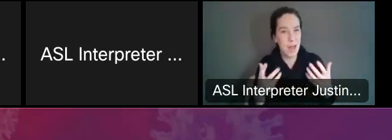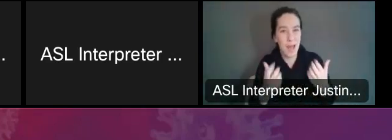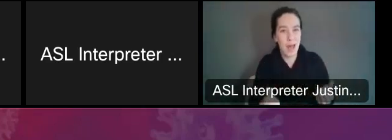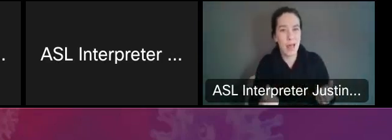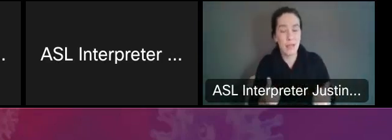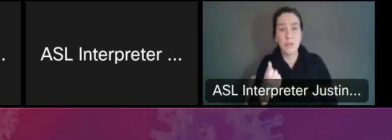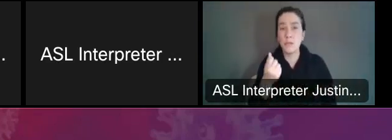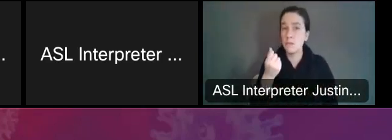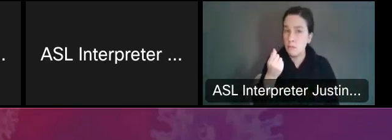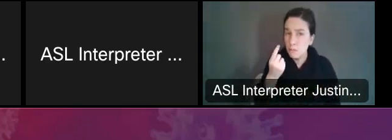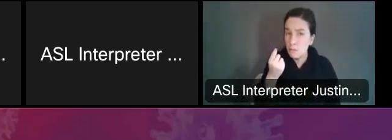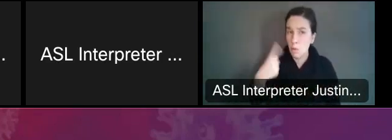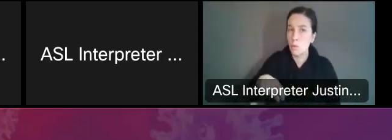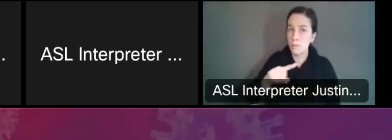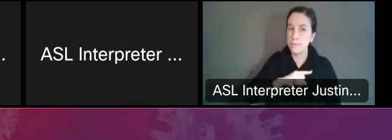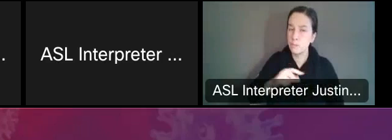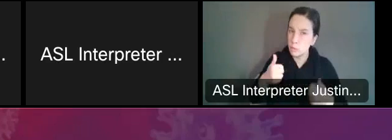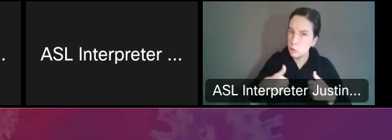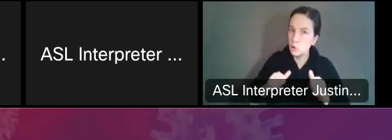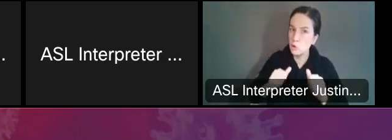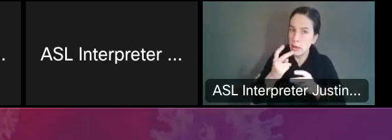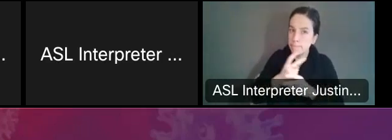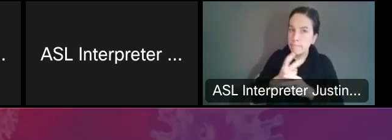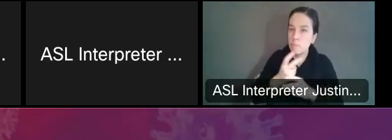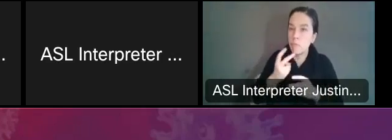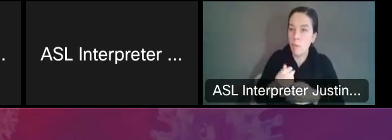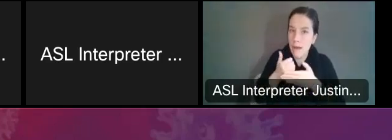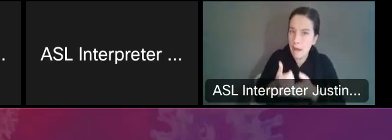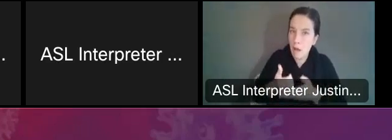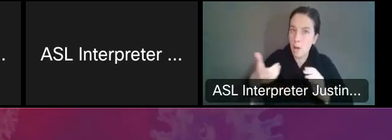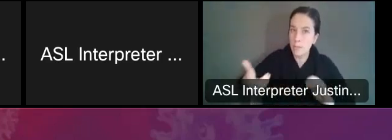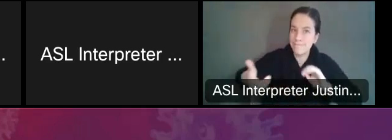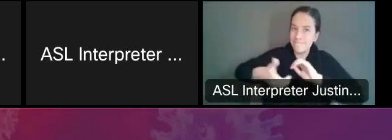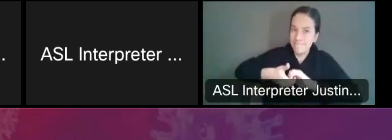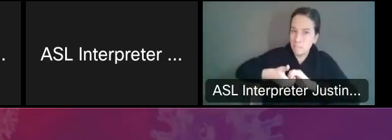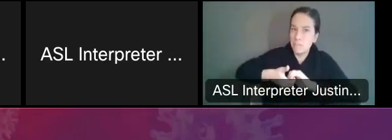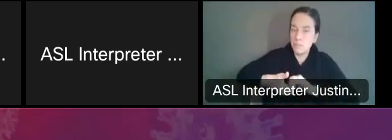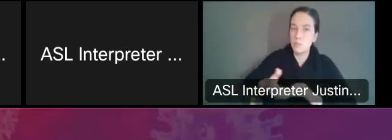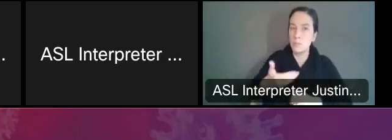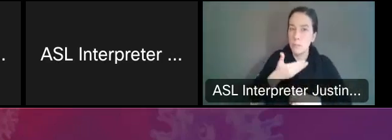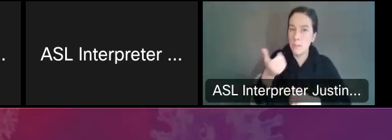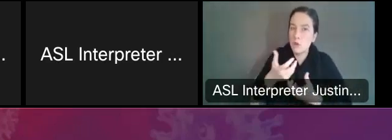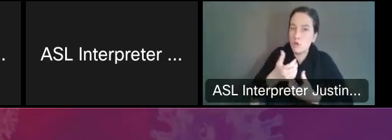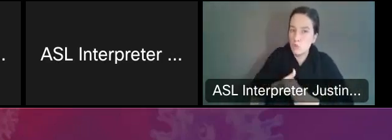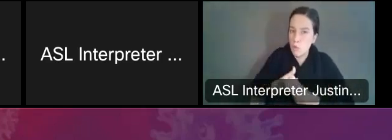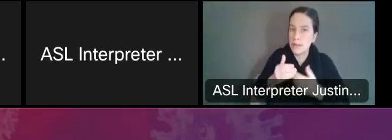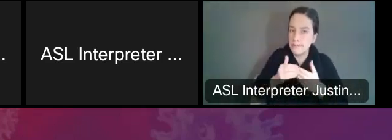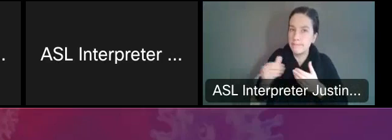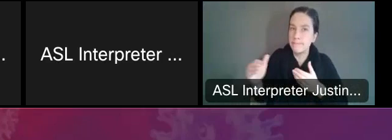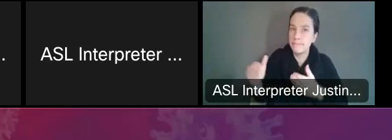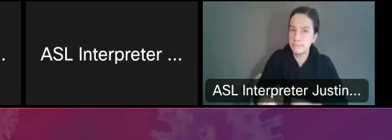Are actively working on rebuilding trust with these communities and looking for ways to bring community members voices to the table.